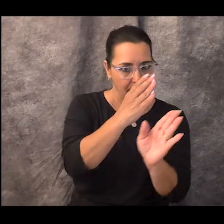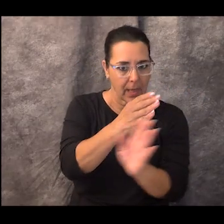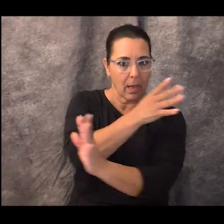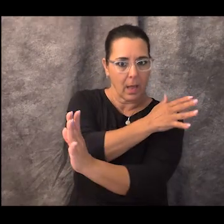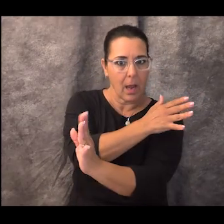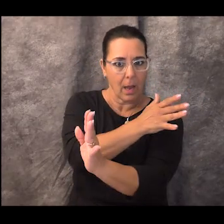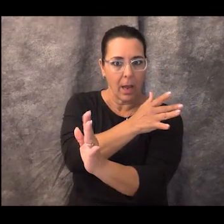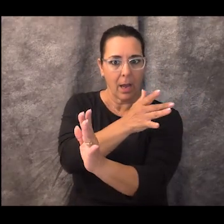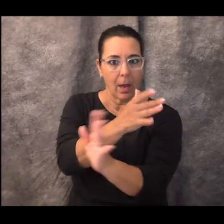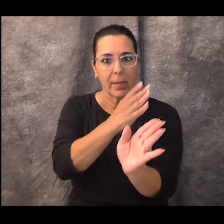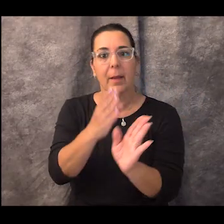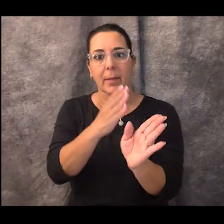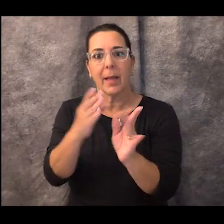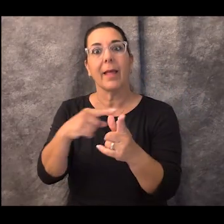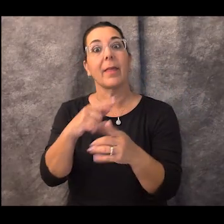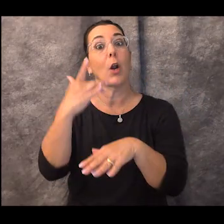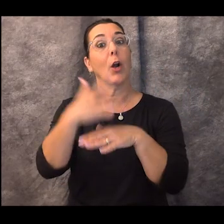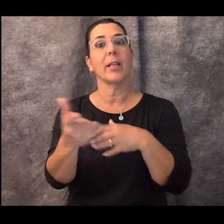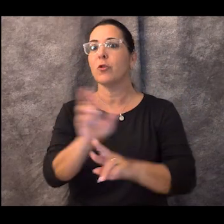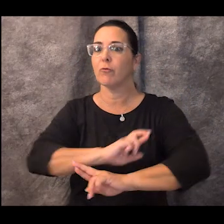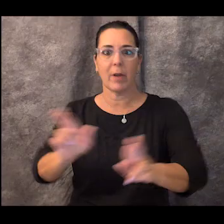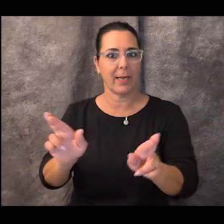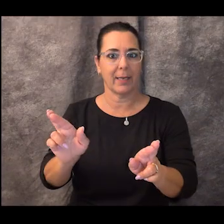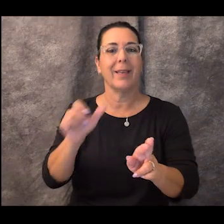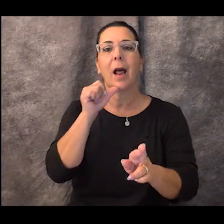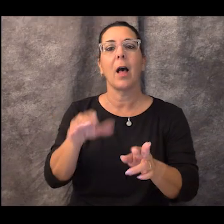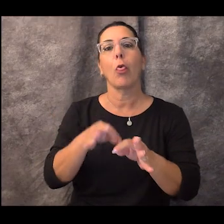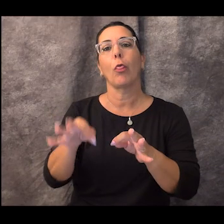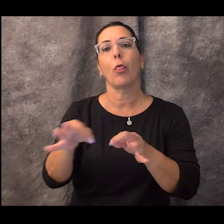Don't wait till the last minute with anything. (Eric) Yeah. No, I appreciate that.